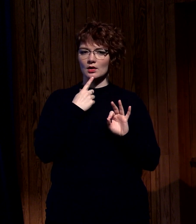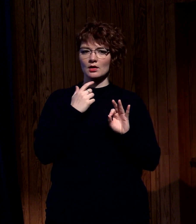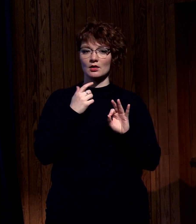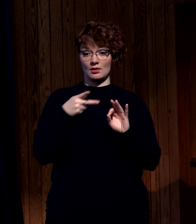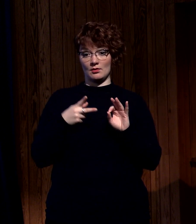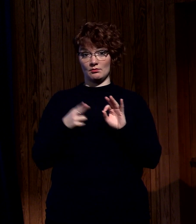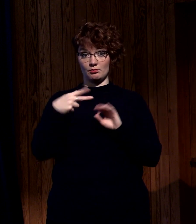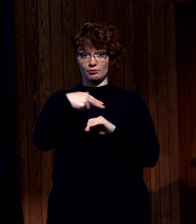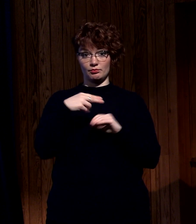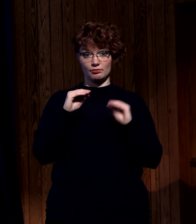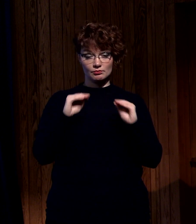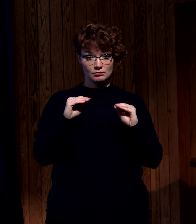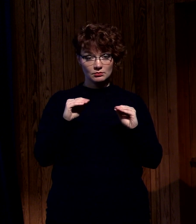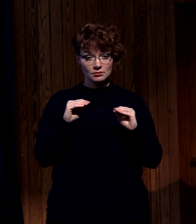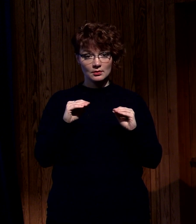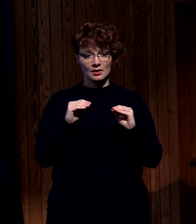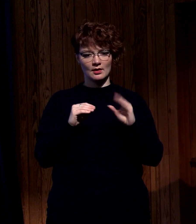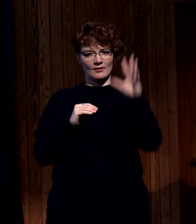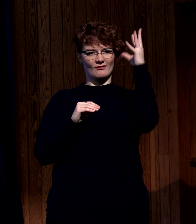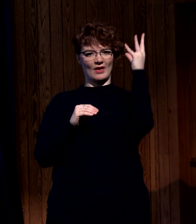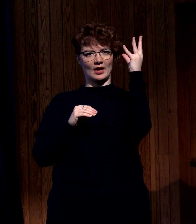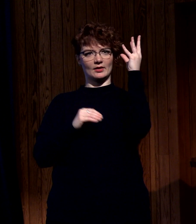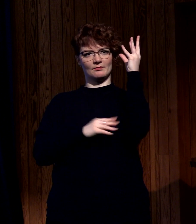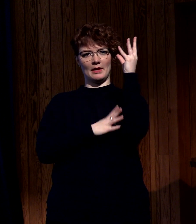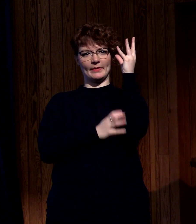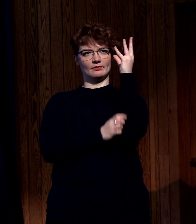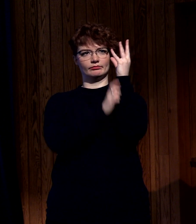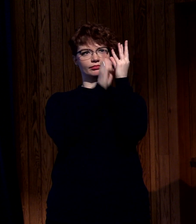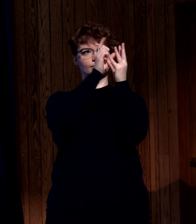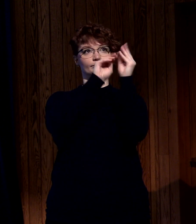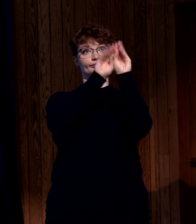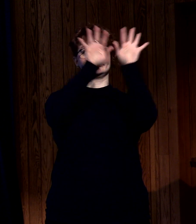pruning a vine may have may outgrow its ability to sustain